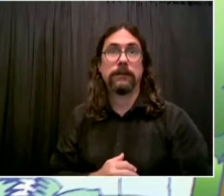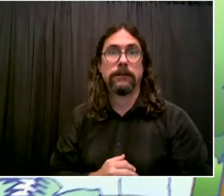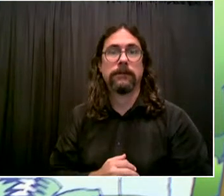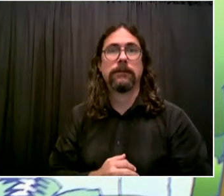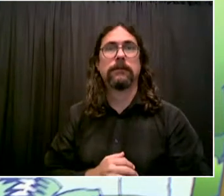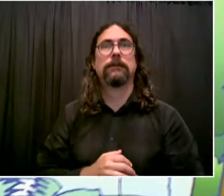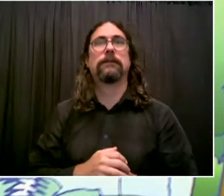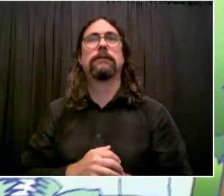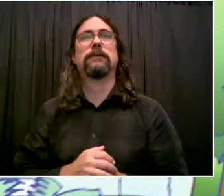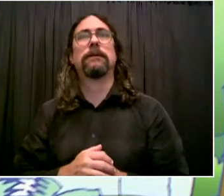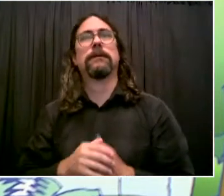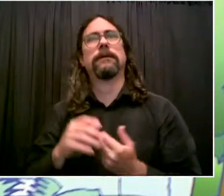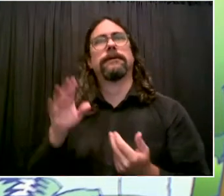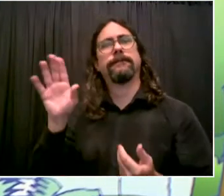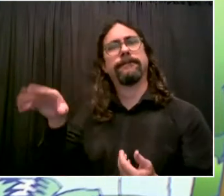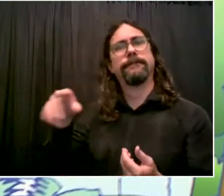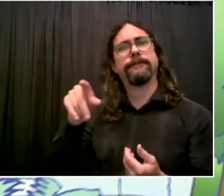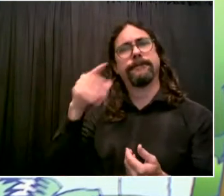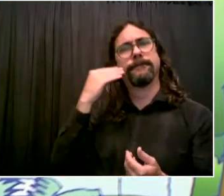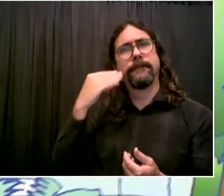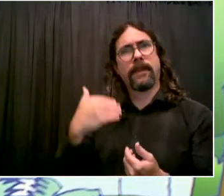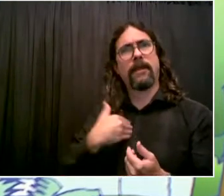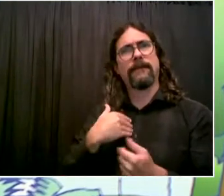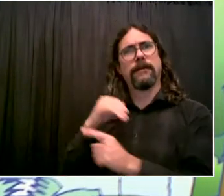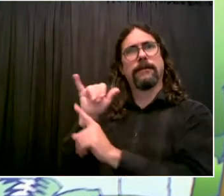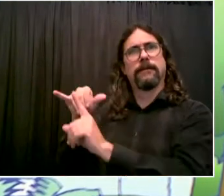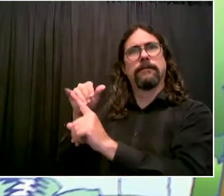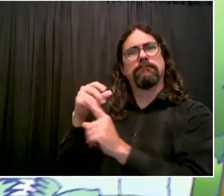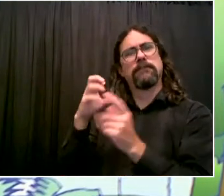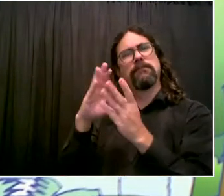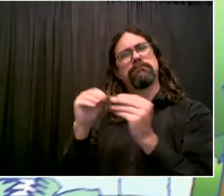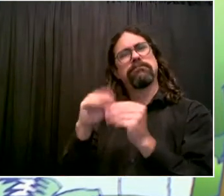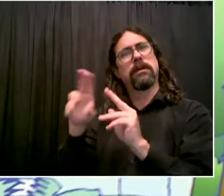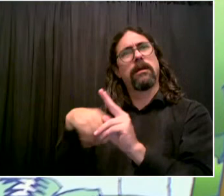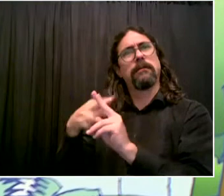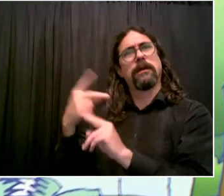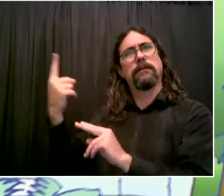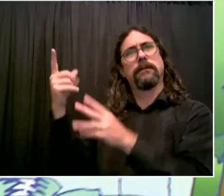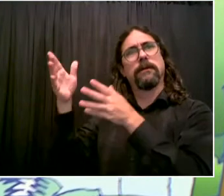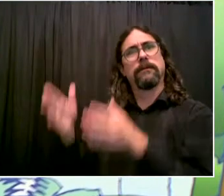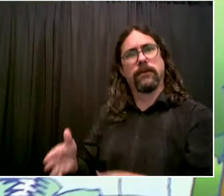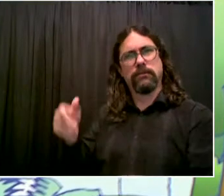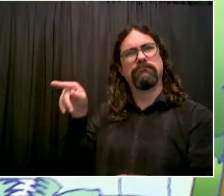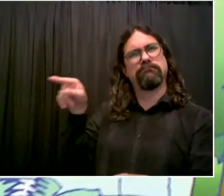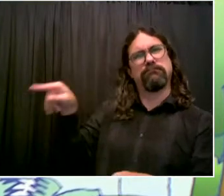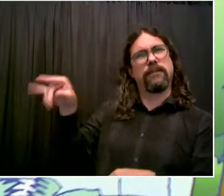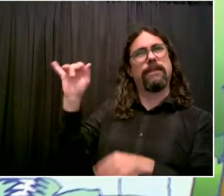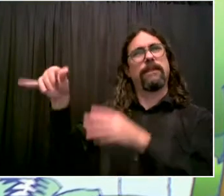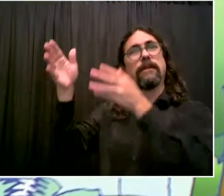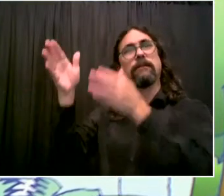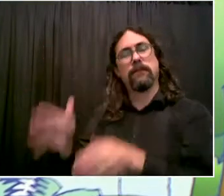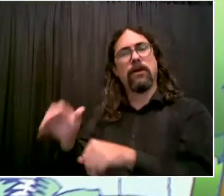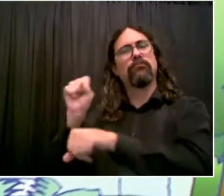MAJOR CORPORATION. SHE WAS DOING HER JOB TRYING TO SUPPORT HERSELF AND EARN